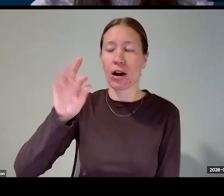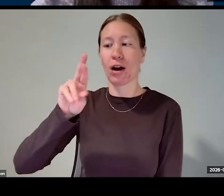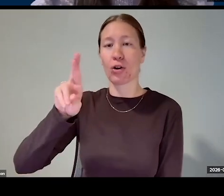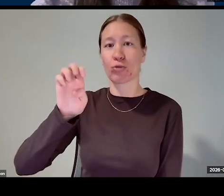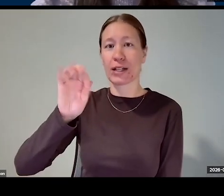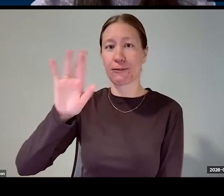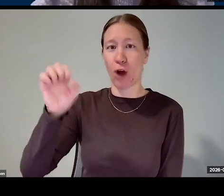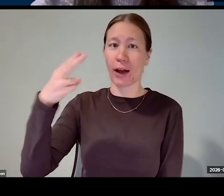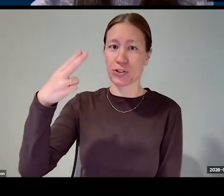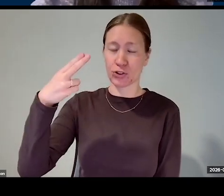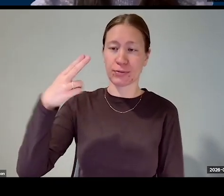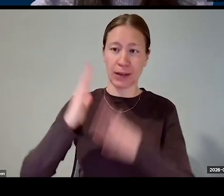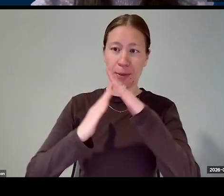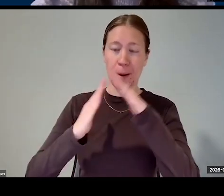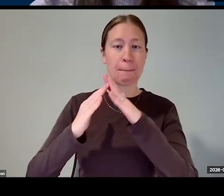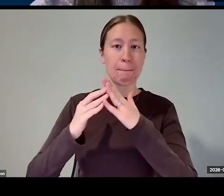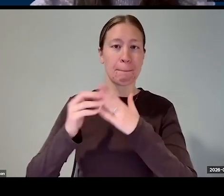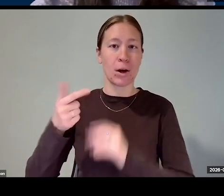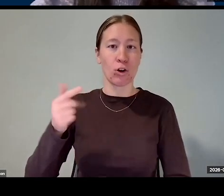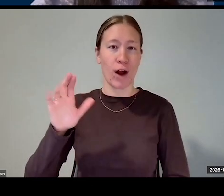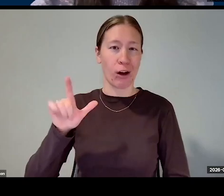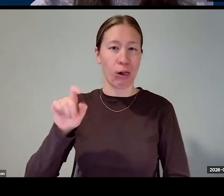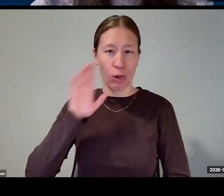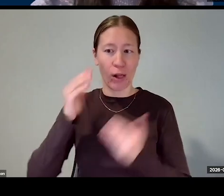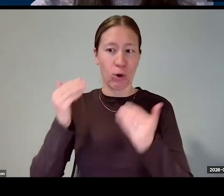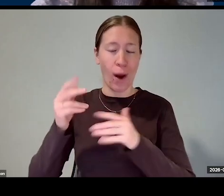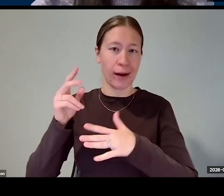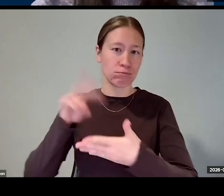so Grackle can re-scan the slide. So once I've done that,